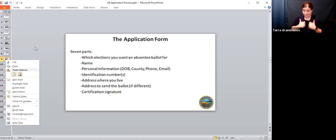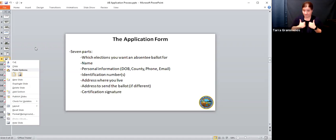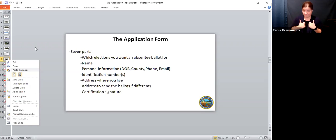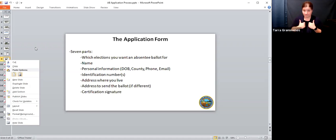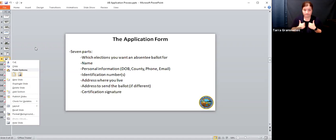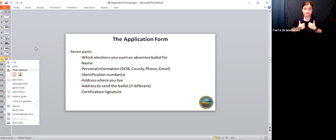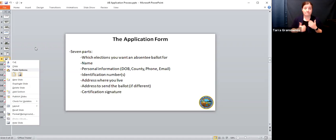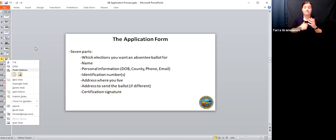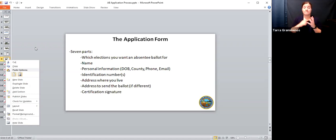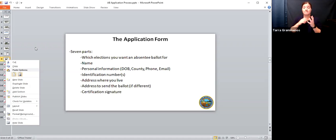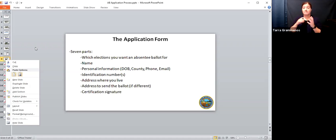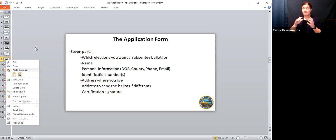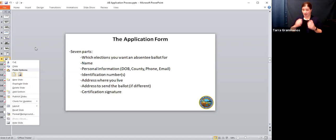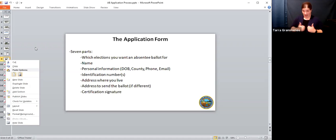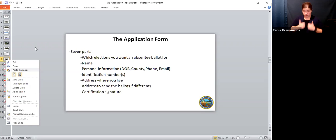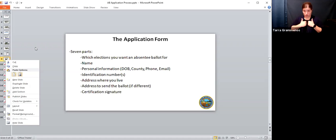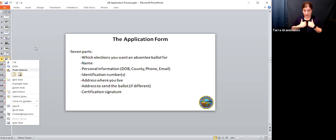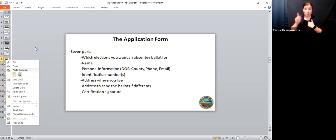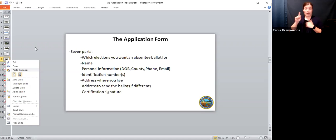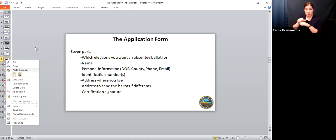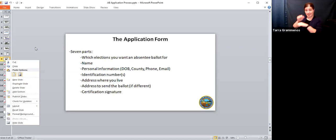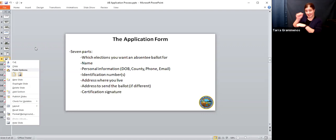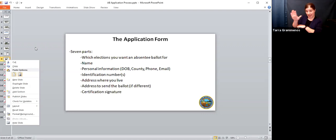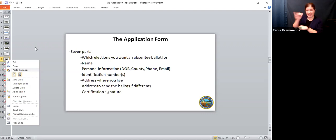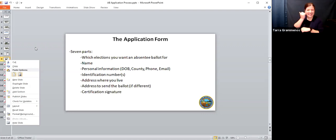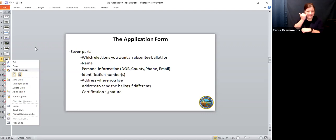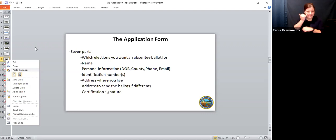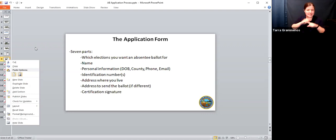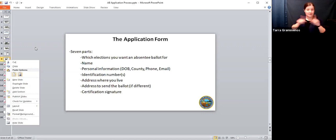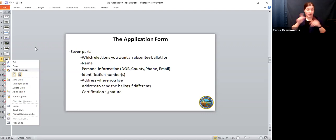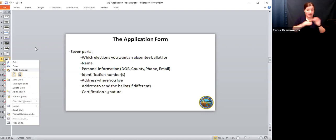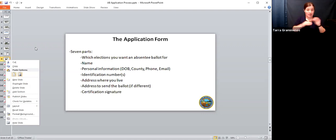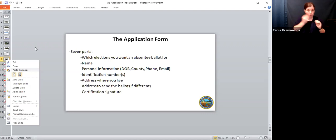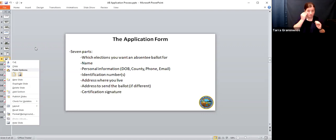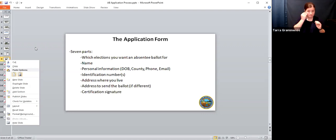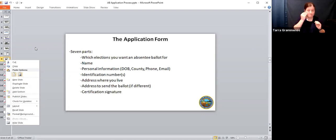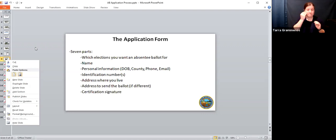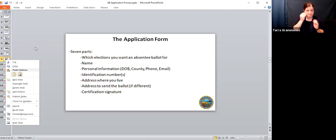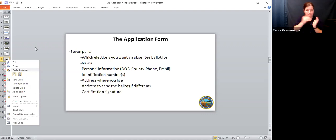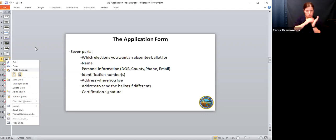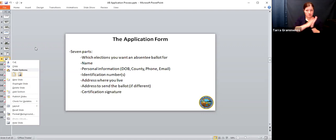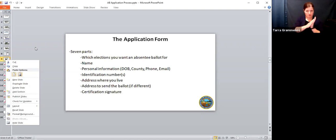Address to send your ballot if you want it sent somewhere other than where you live.